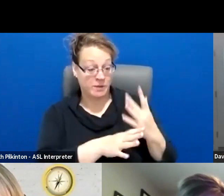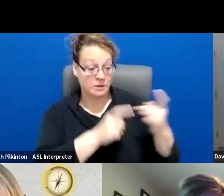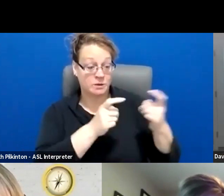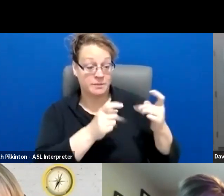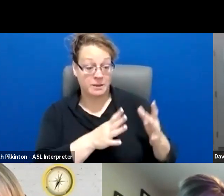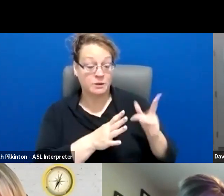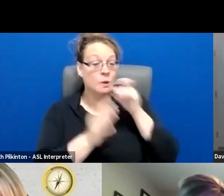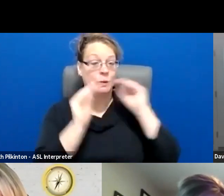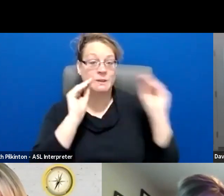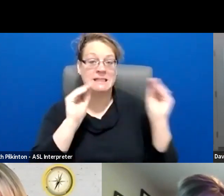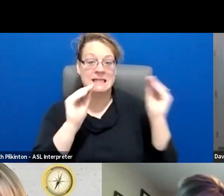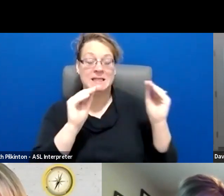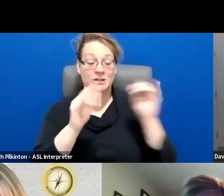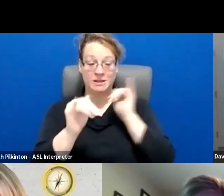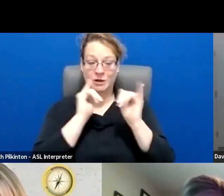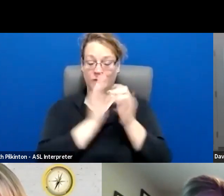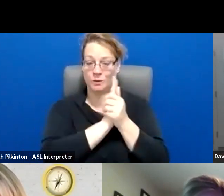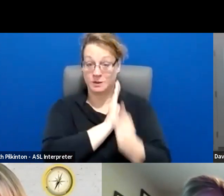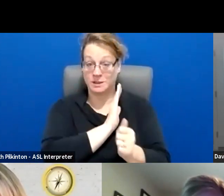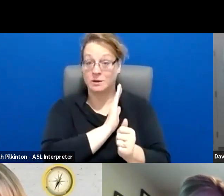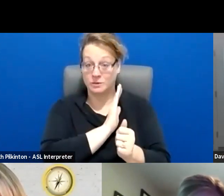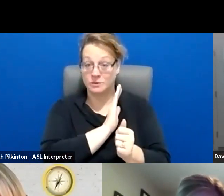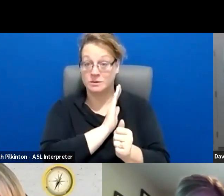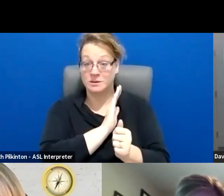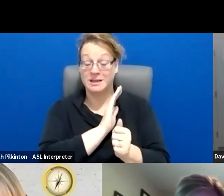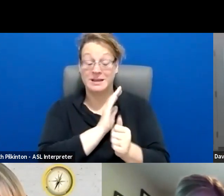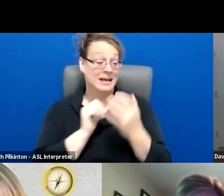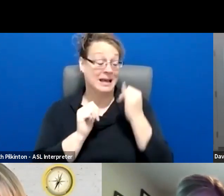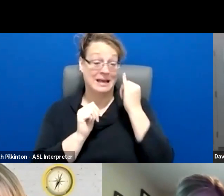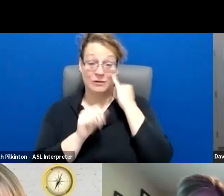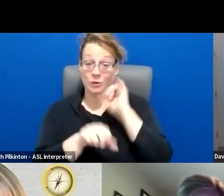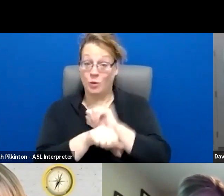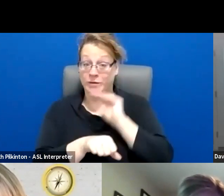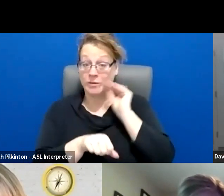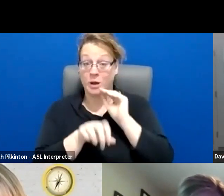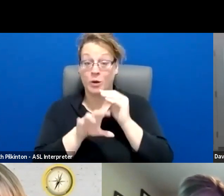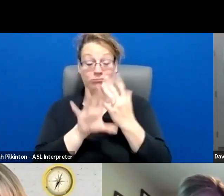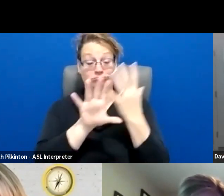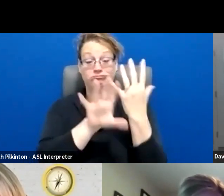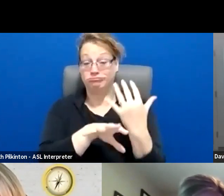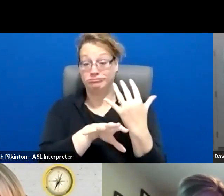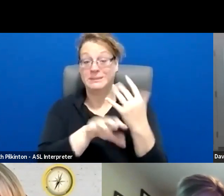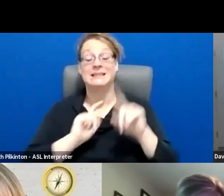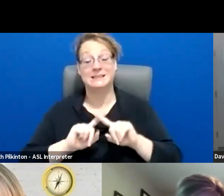I have to make sure our talent acquisition folks are on board and they have to understand this will be a little different.